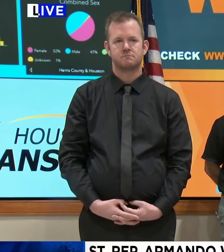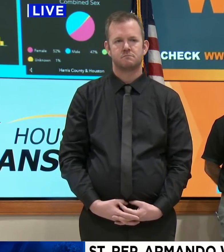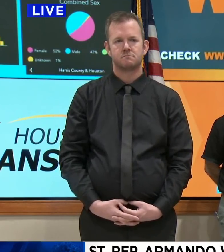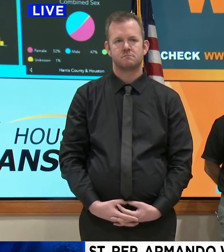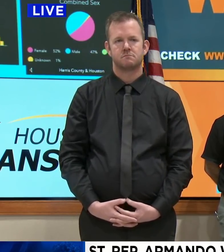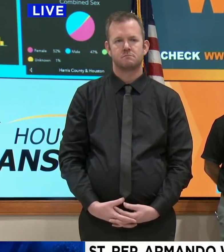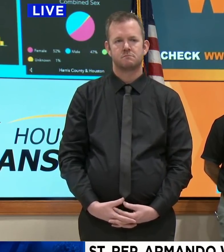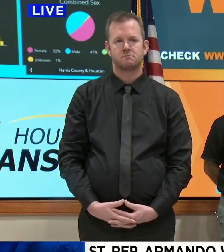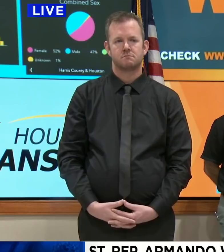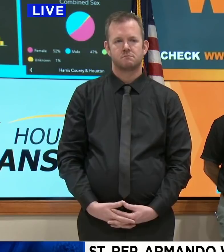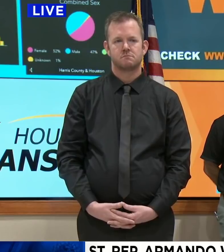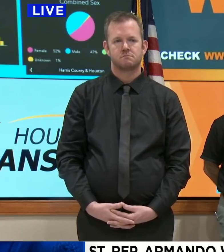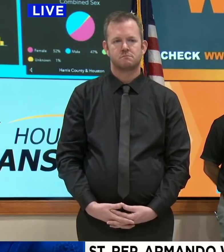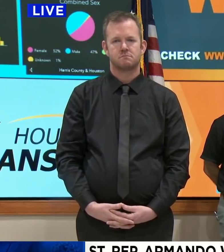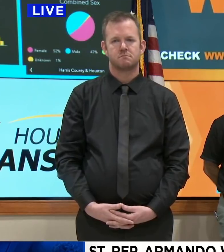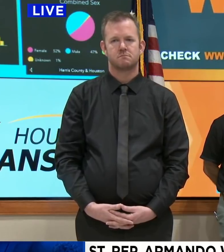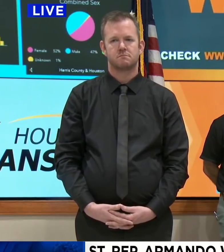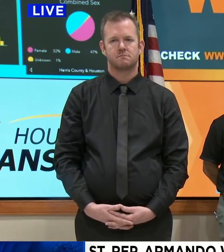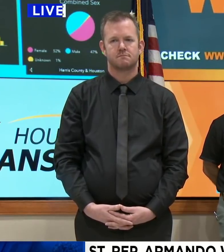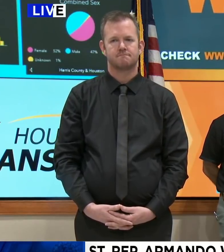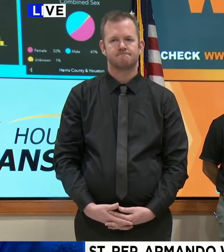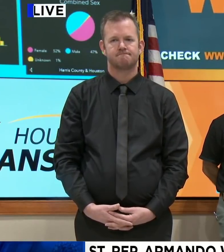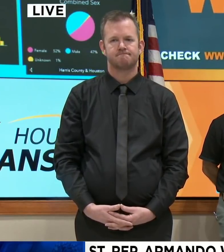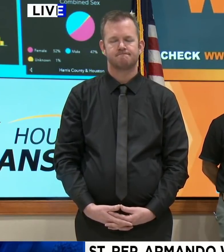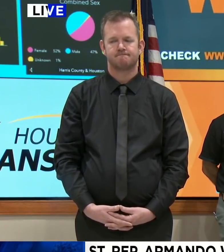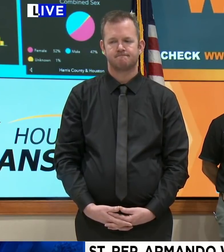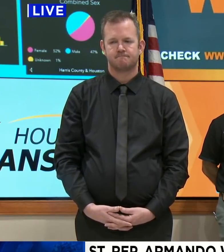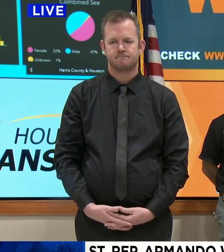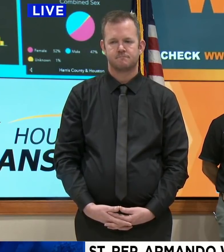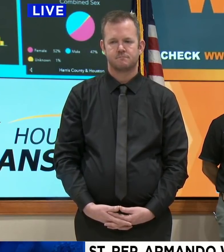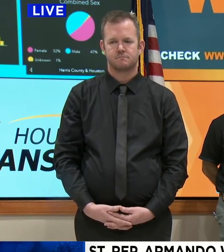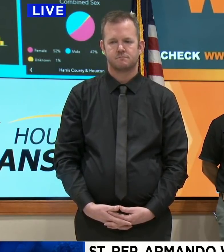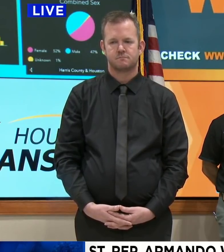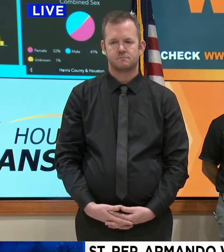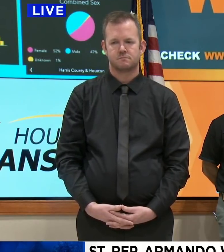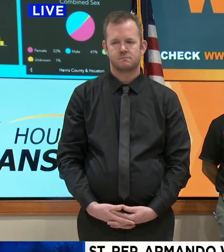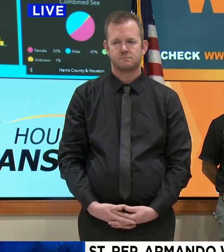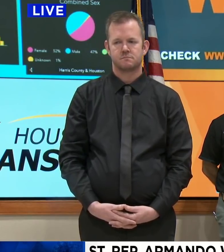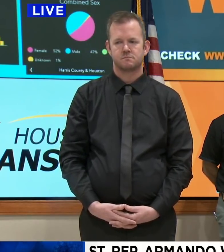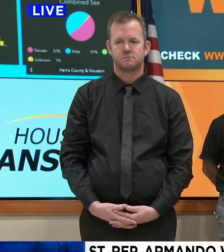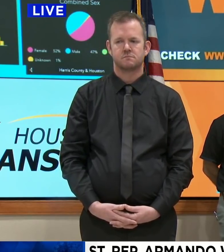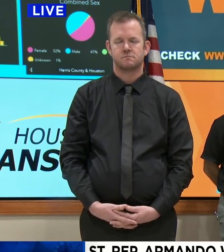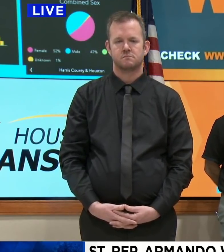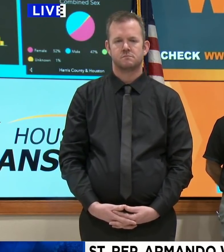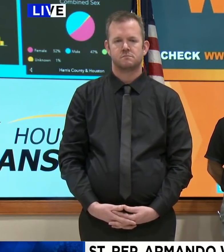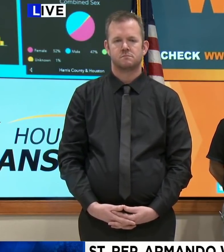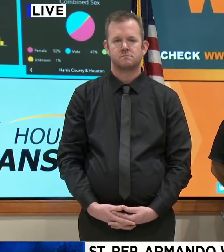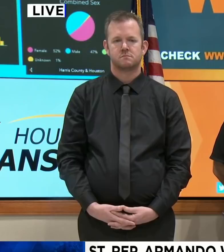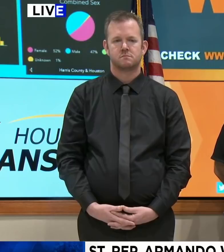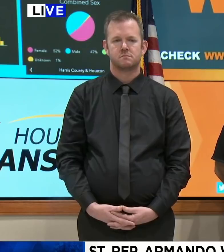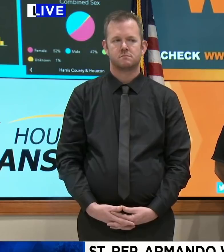faith based communities, different nonprofit The city of different nonprofit The city of Houston the health last Houston the health last week received a $100,000 check